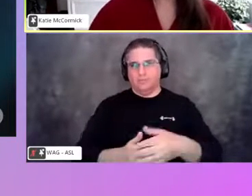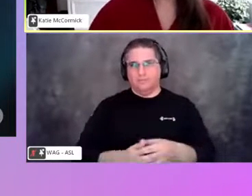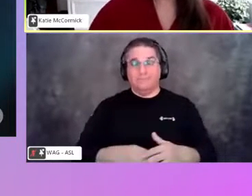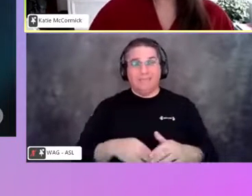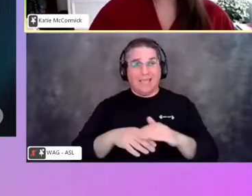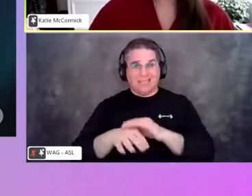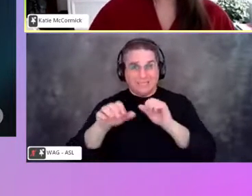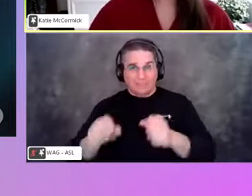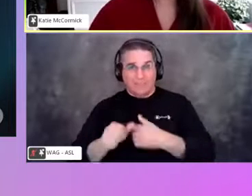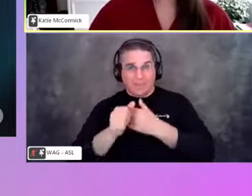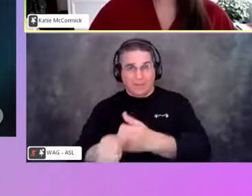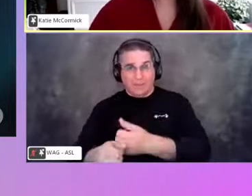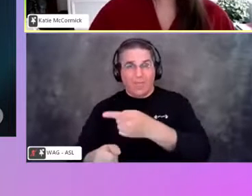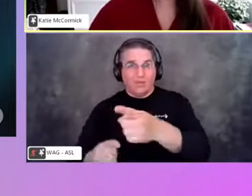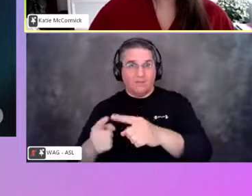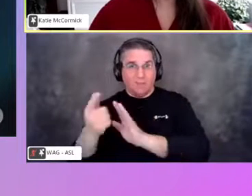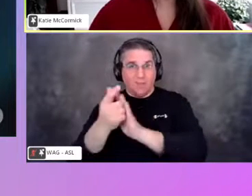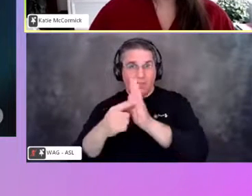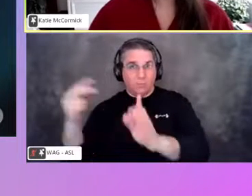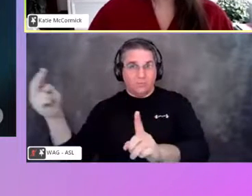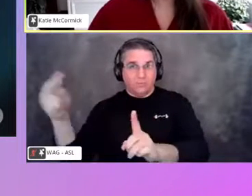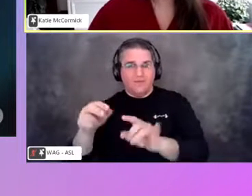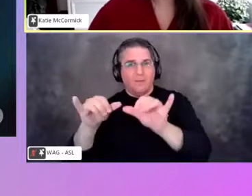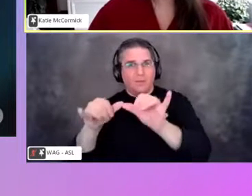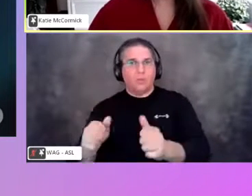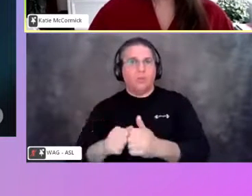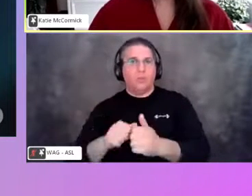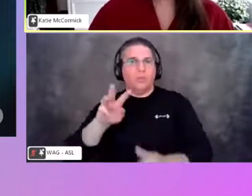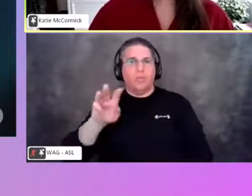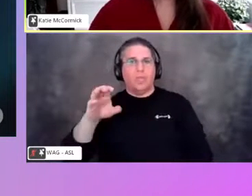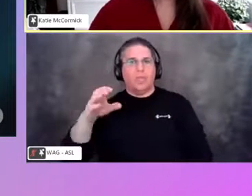go to objective first. [Katie McCormick]